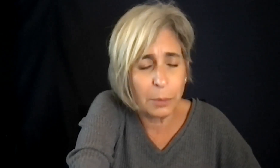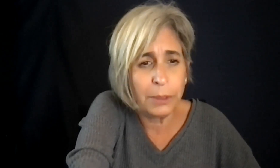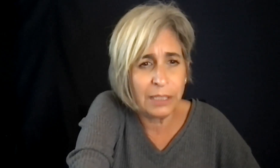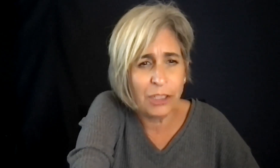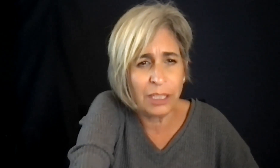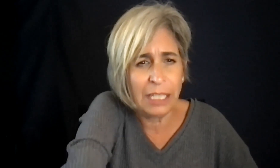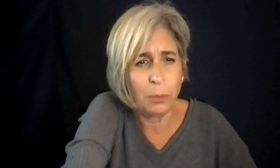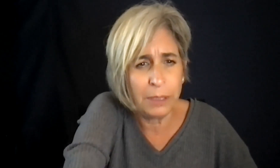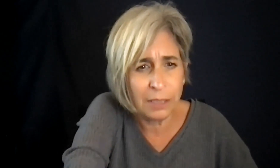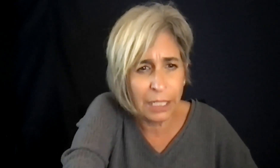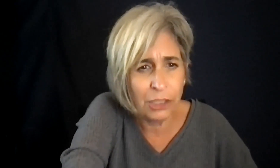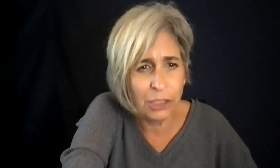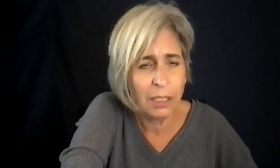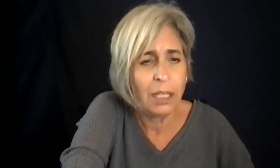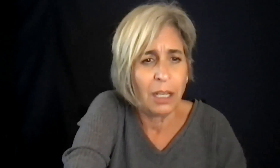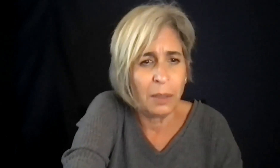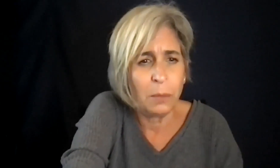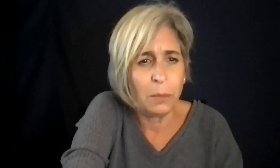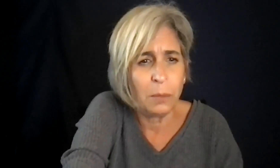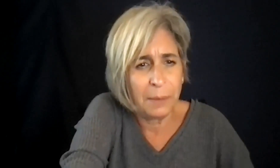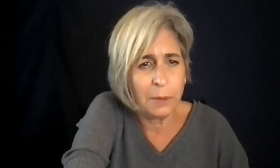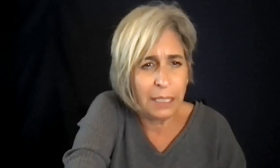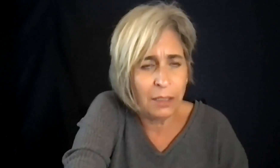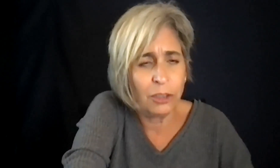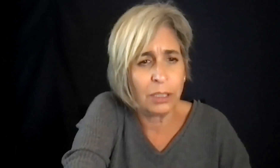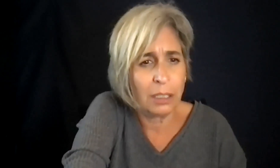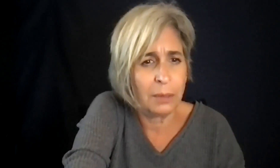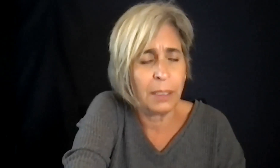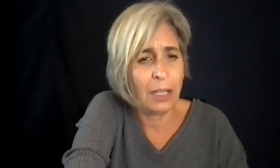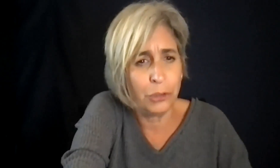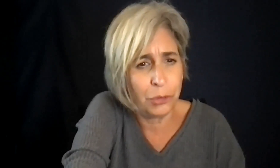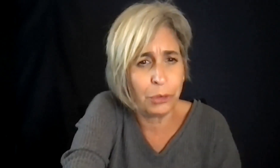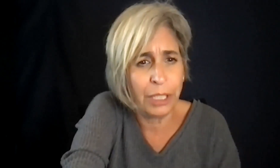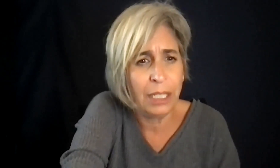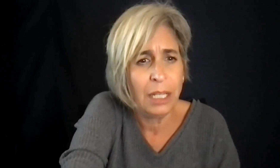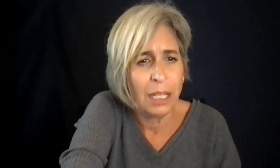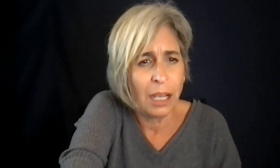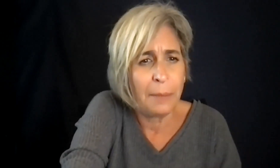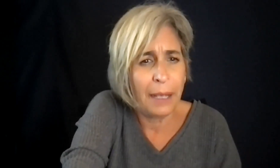the presentation, the keynote presentation with Kimberly. Her story,